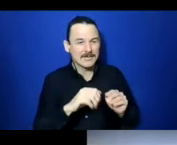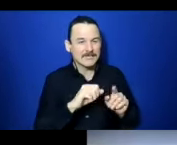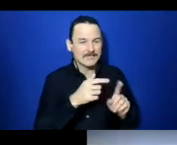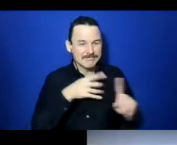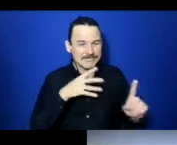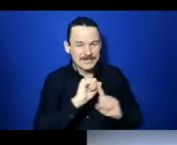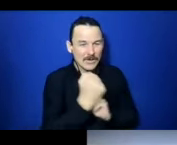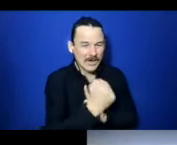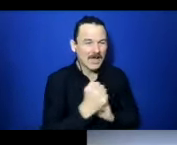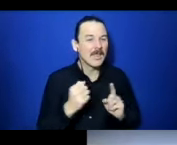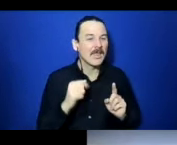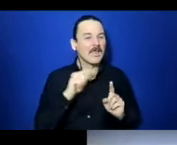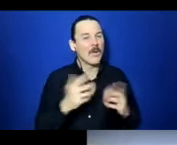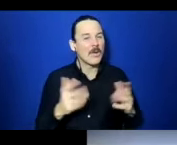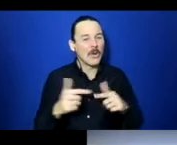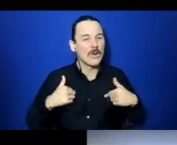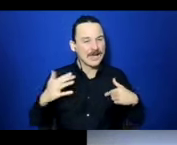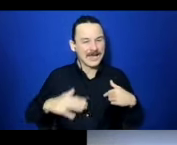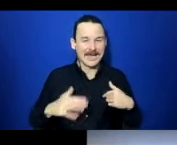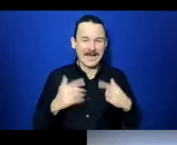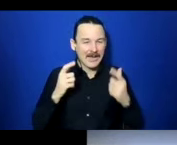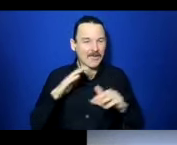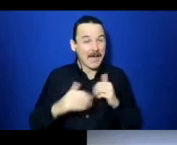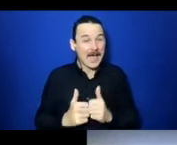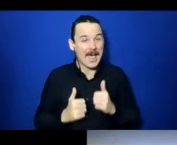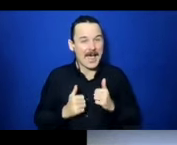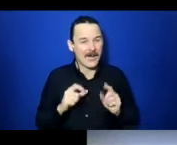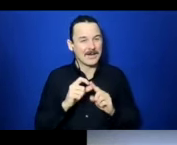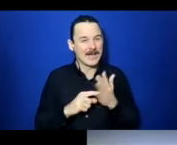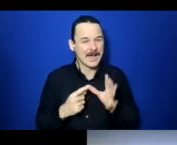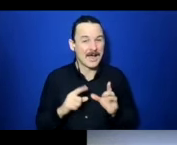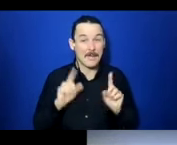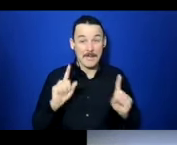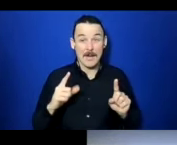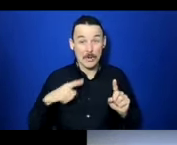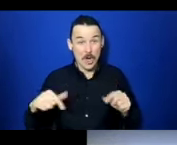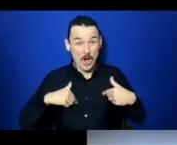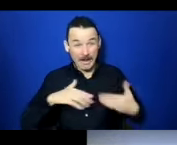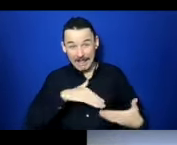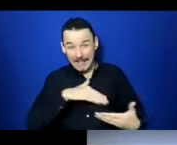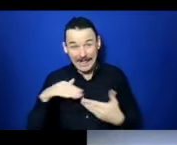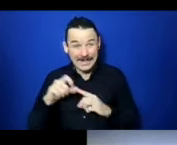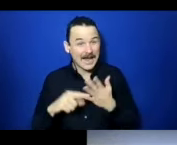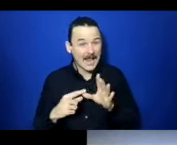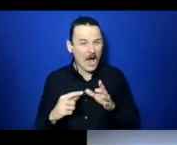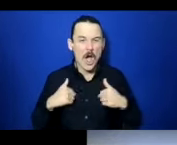data collection side I don't want to ever be seen as the evil person, that's that's watching how